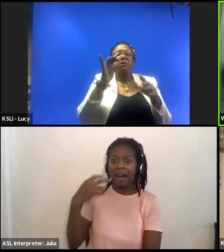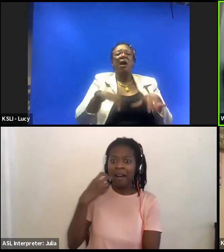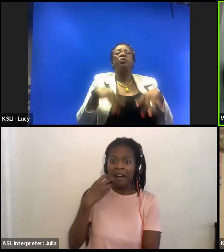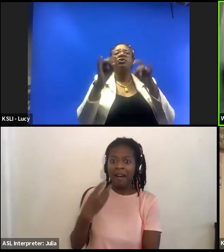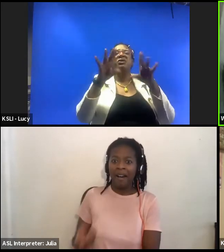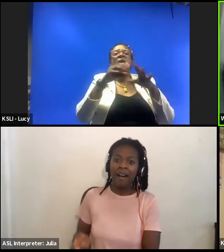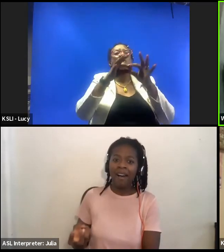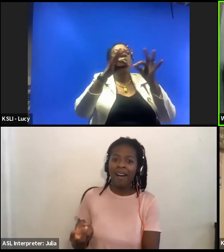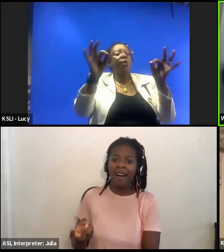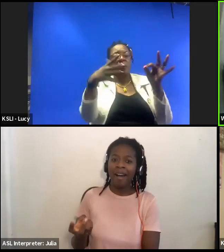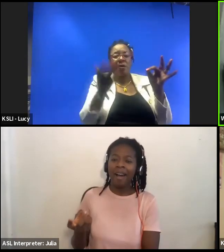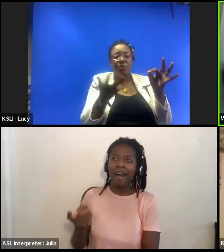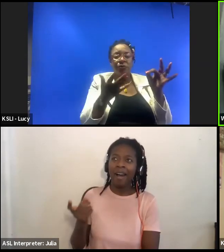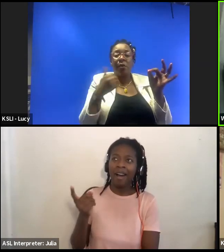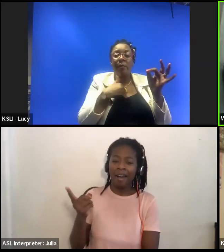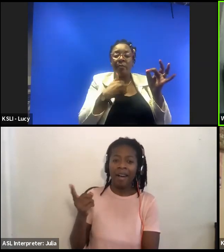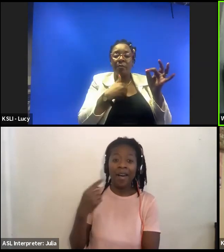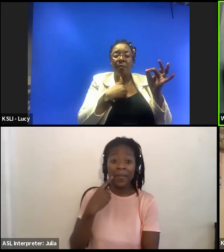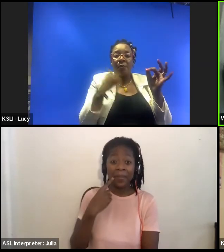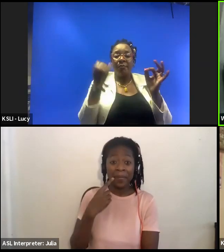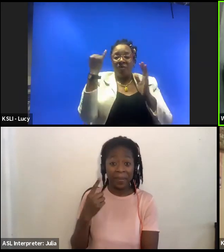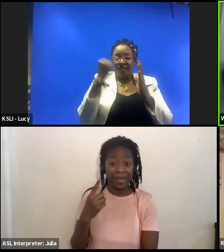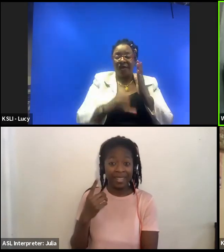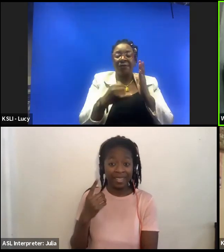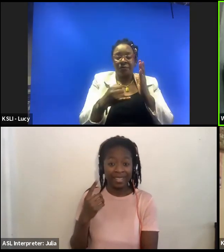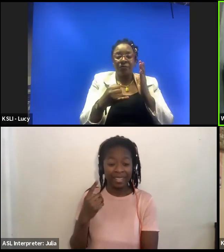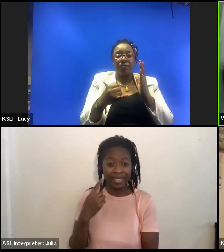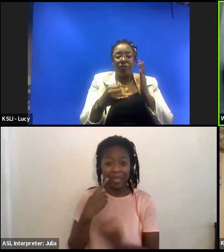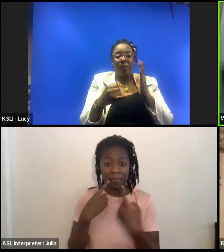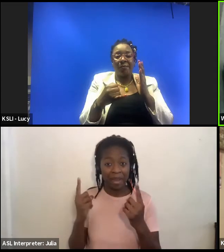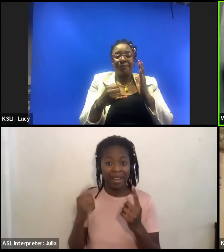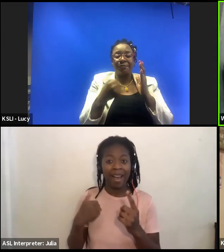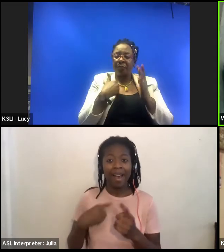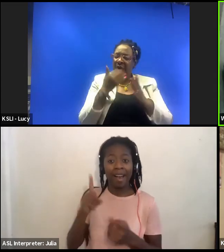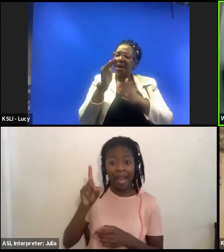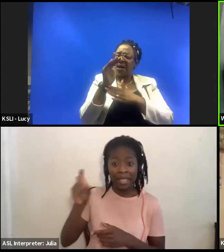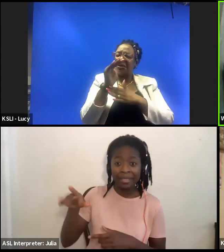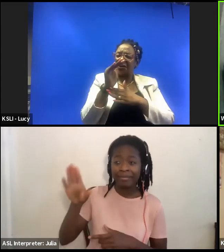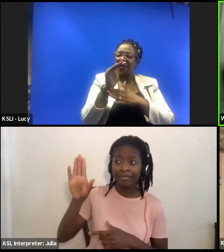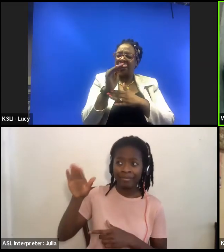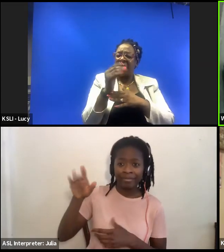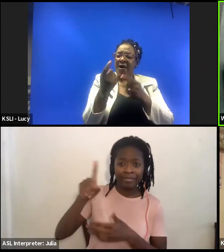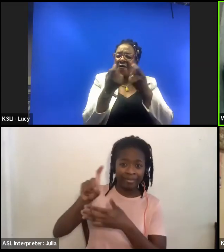I finally got the guts to ask her a couple of questions on directing.